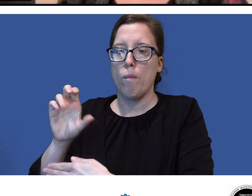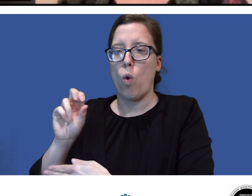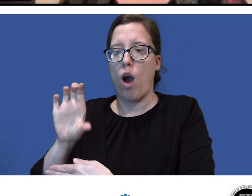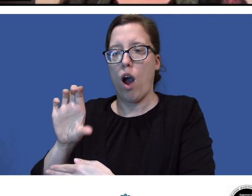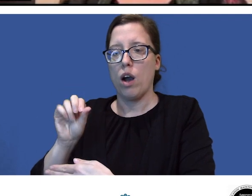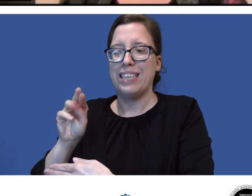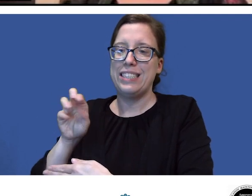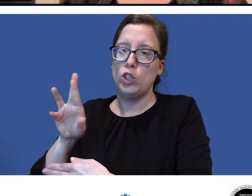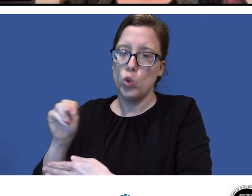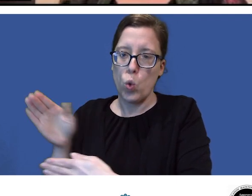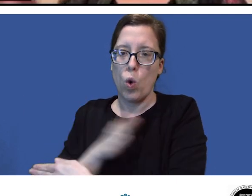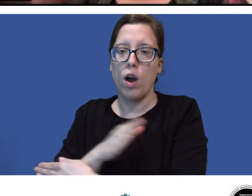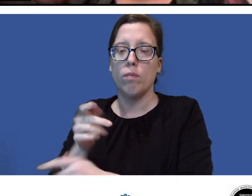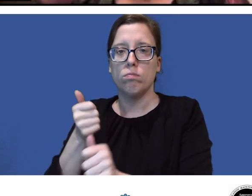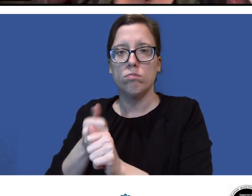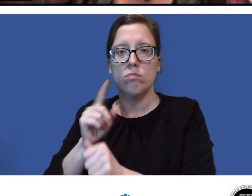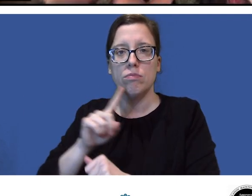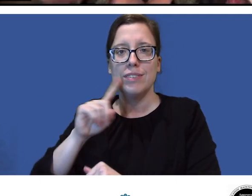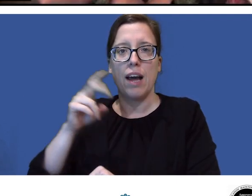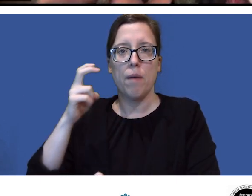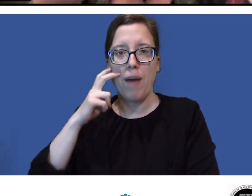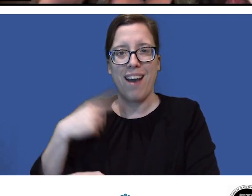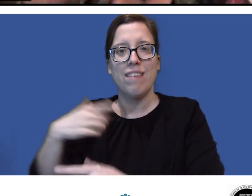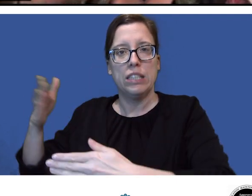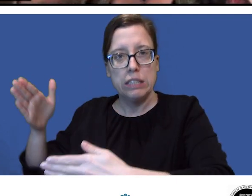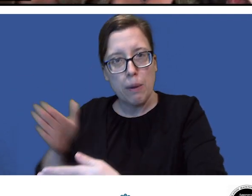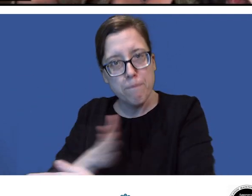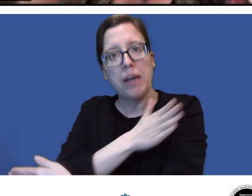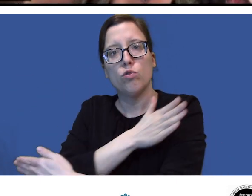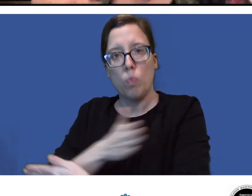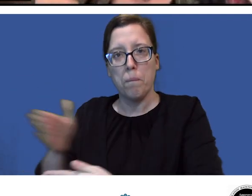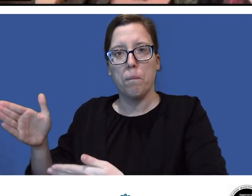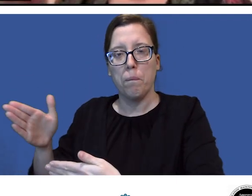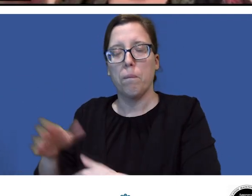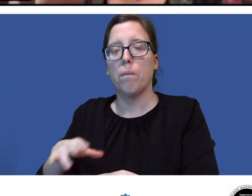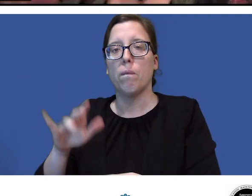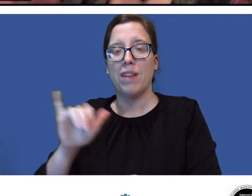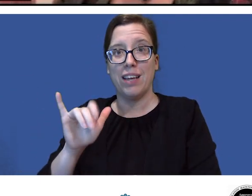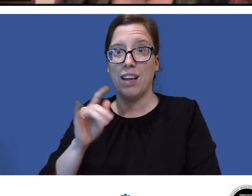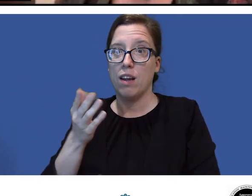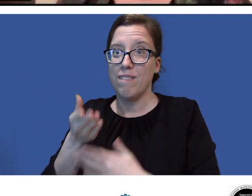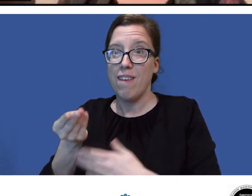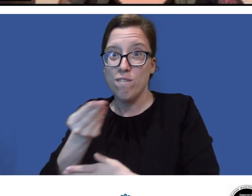Because some kids, that very, very few, maybe 1%, max of 5%–